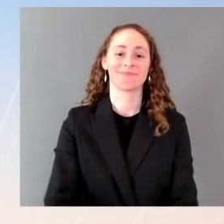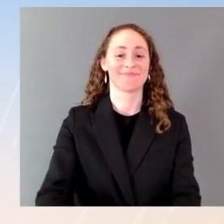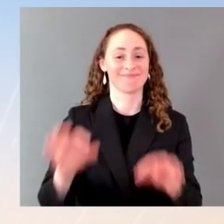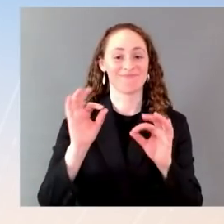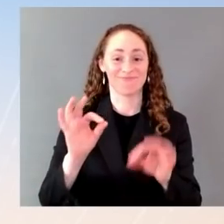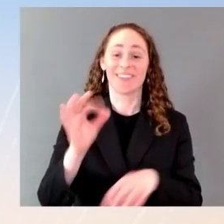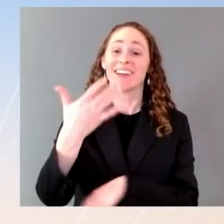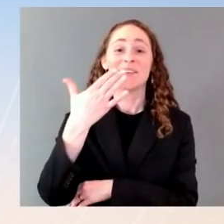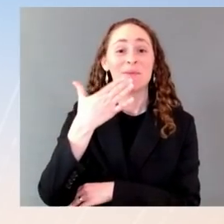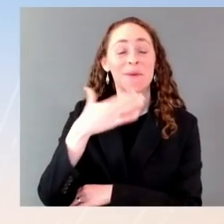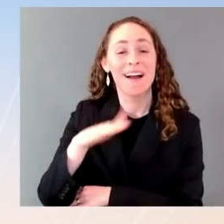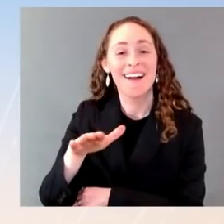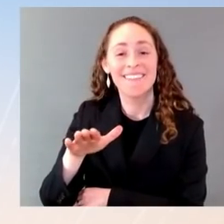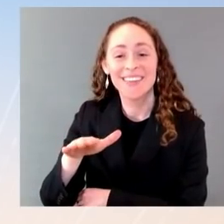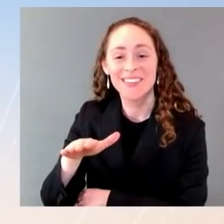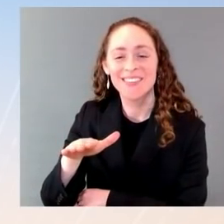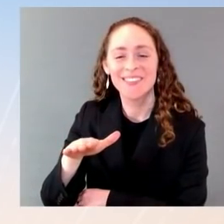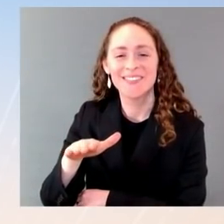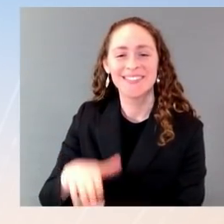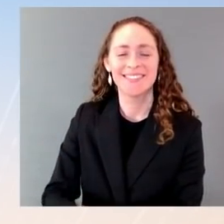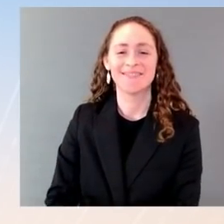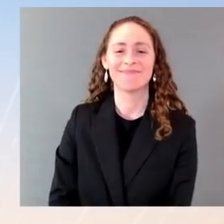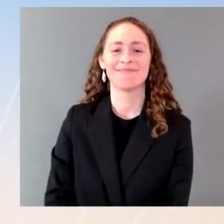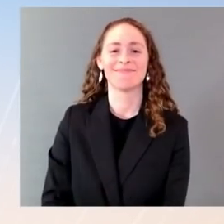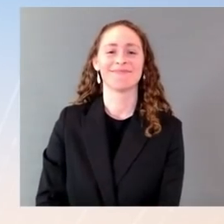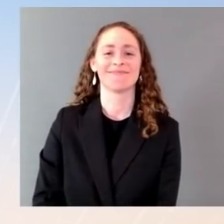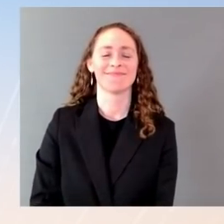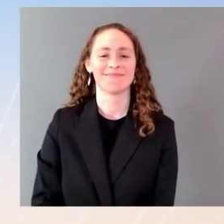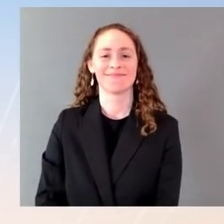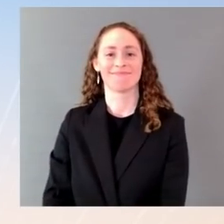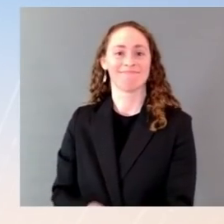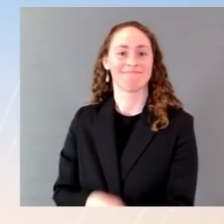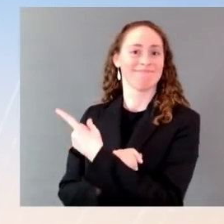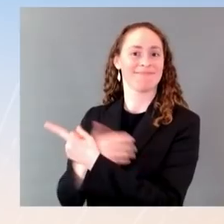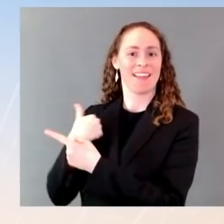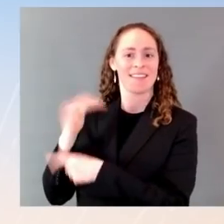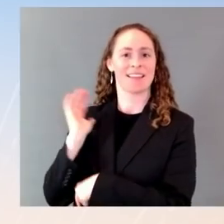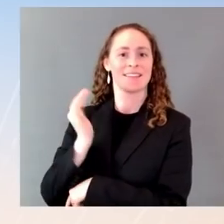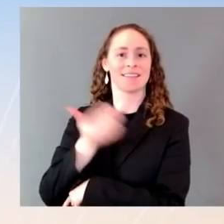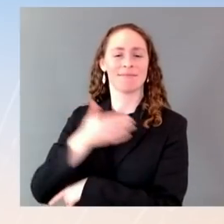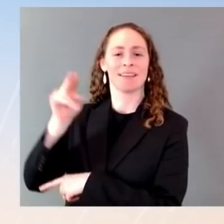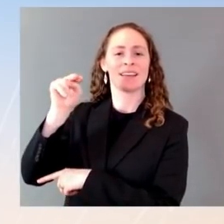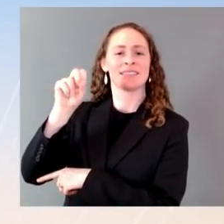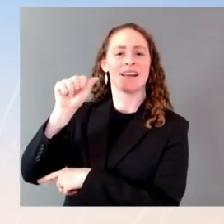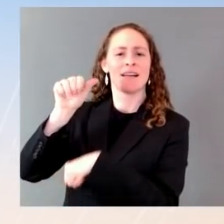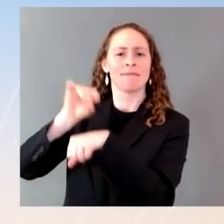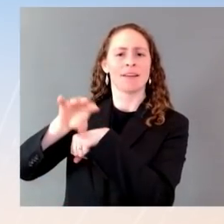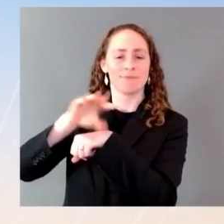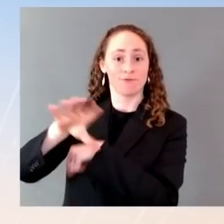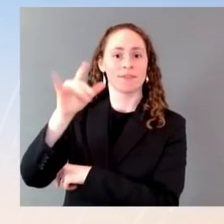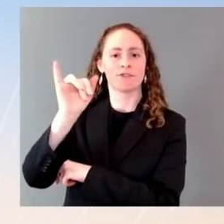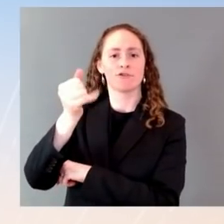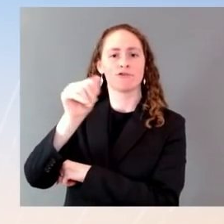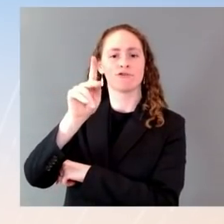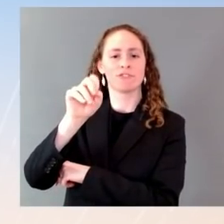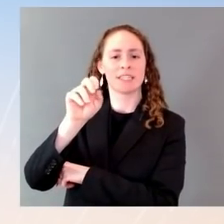Jake Sullivan, joining us for the briefing, who will give a brief opening and then take some questions. And then we'll proceed with a briefing after that.